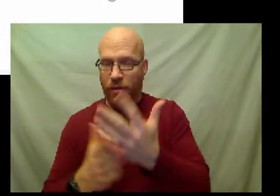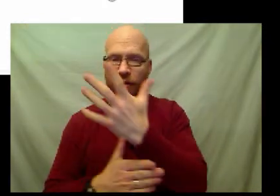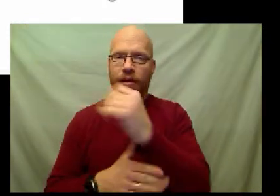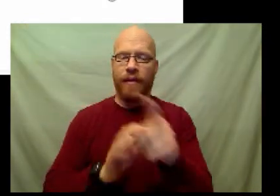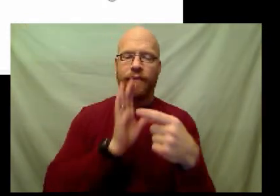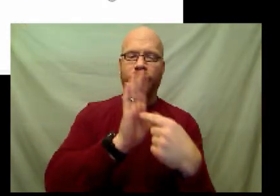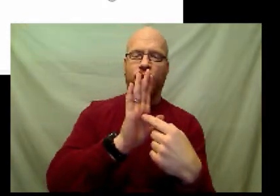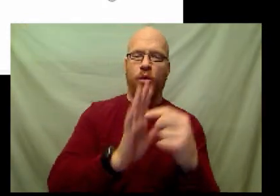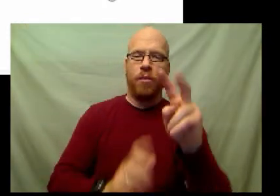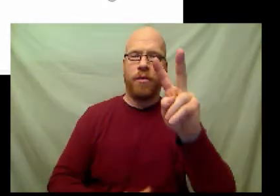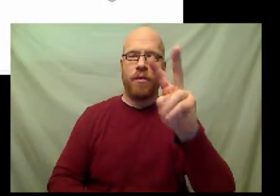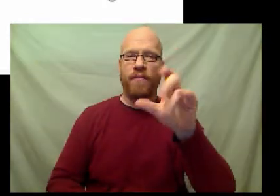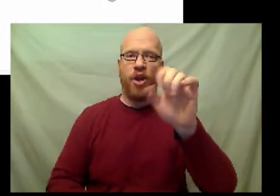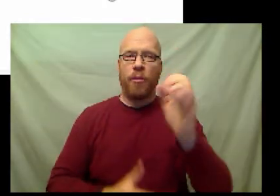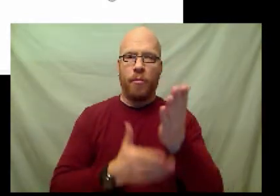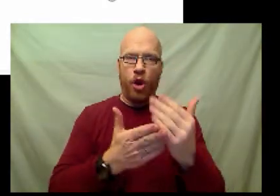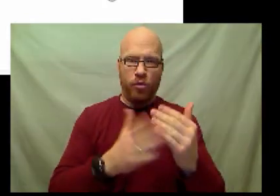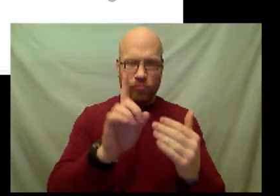The numeral part, the coefficient, and the variable part.